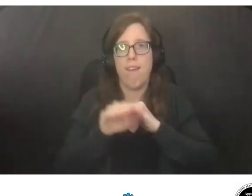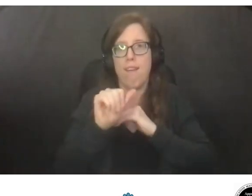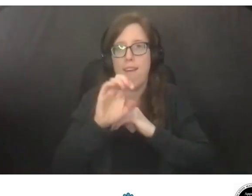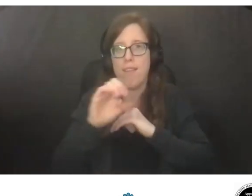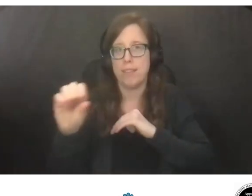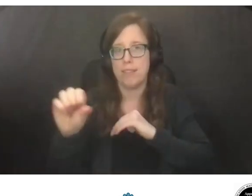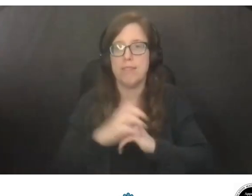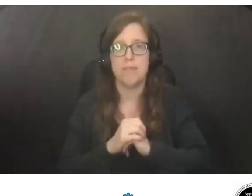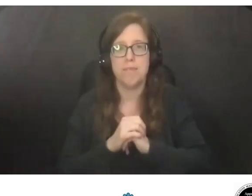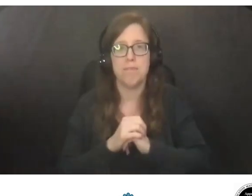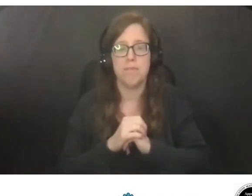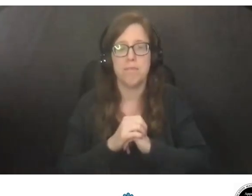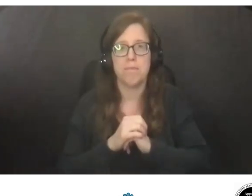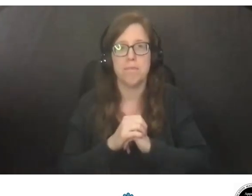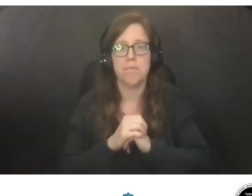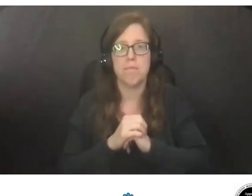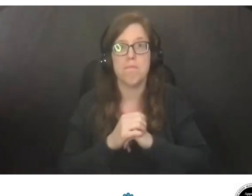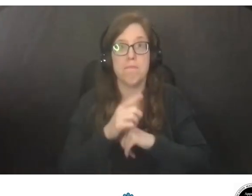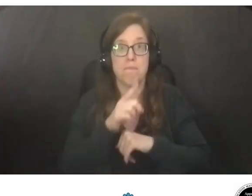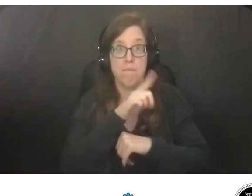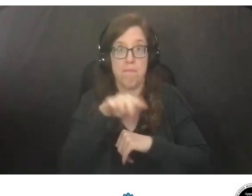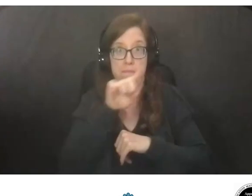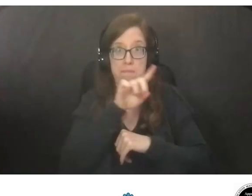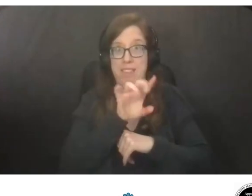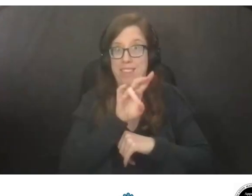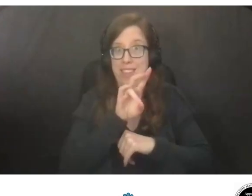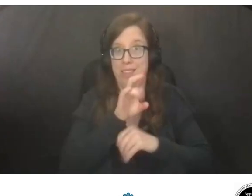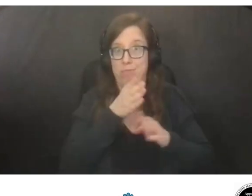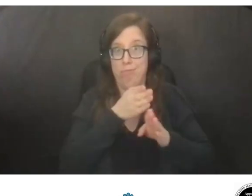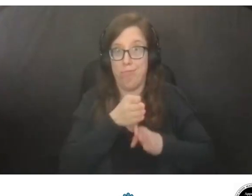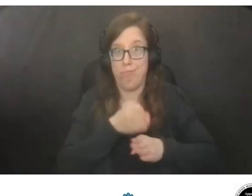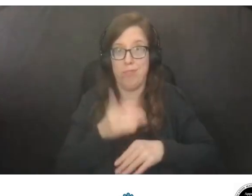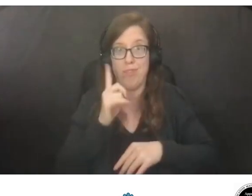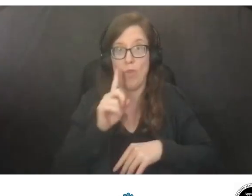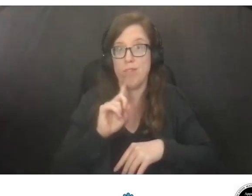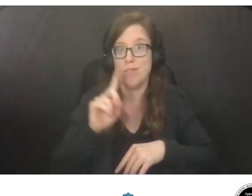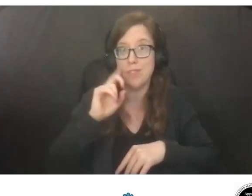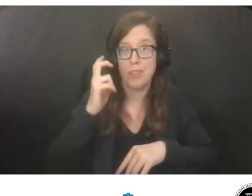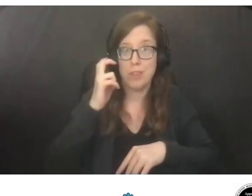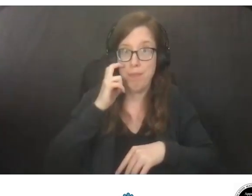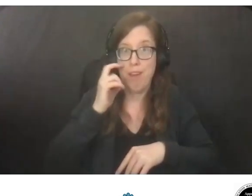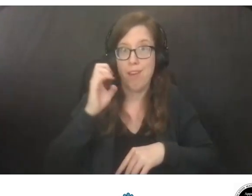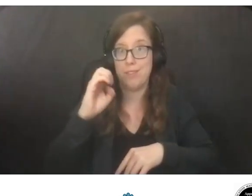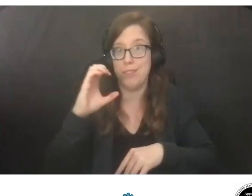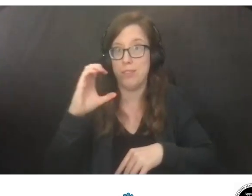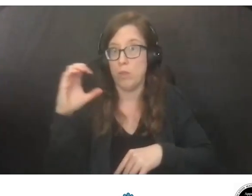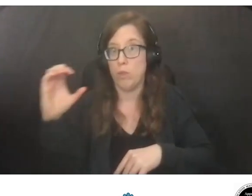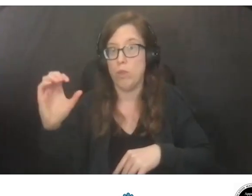Now, these areas, these seven areas for Deafblind Expanded Core Curriculum